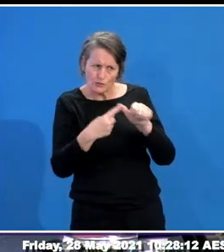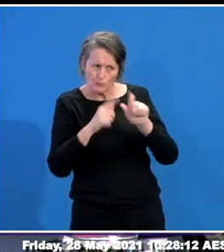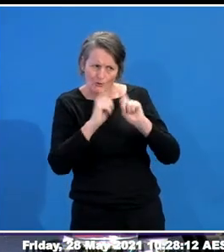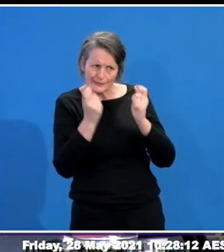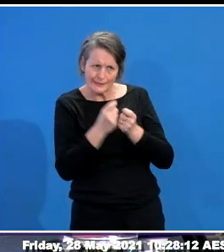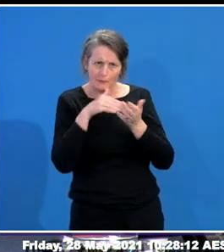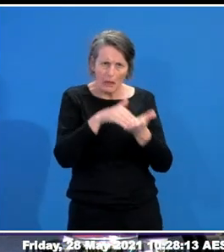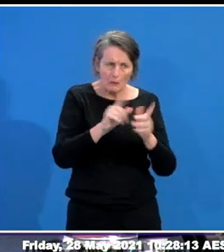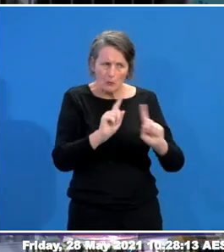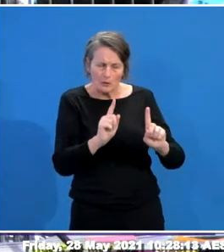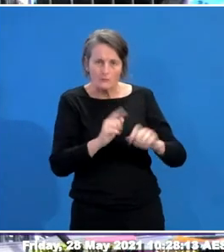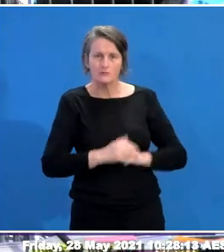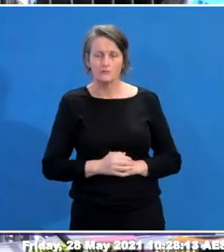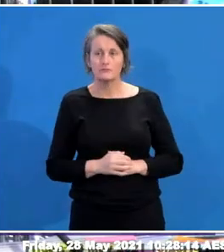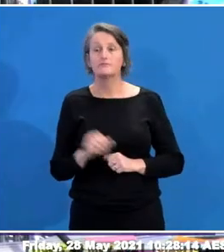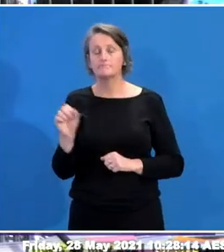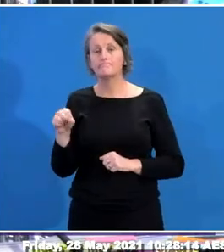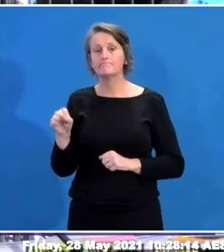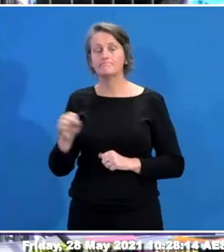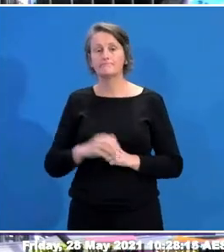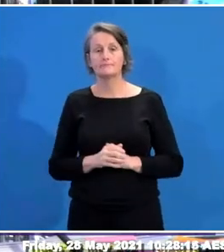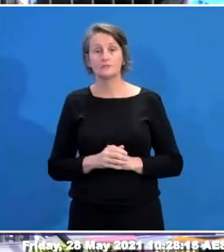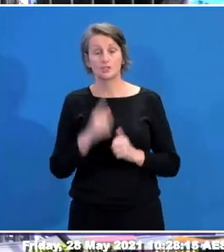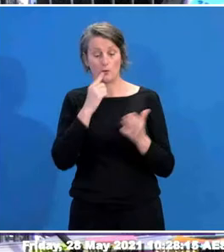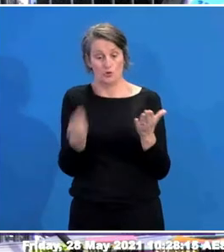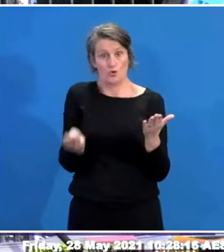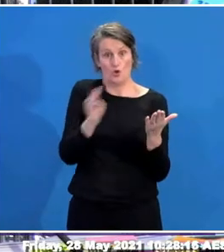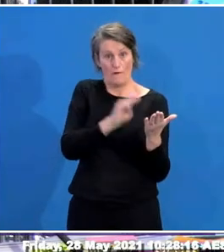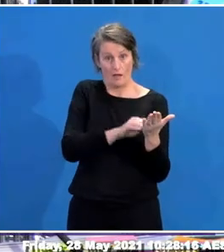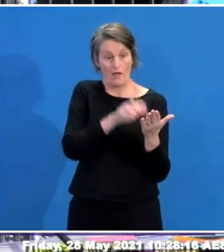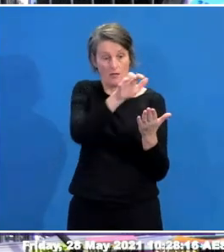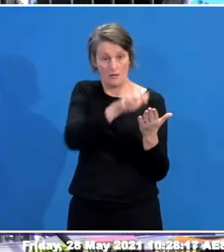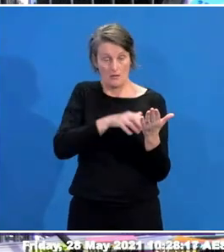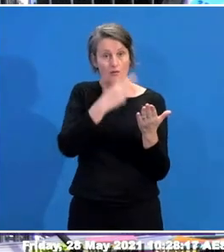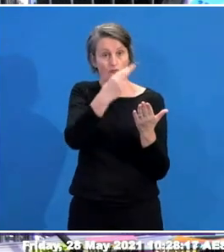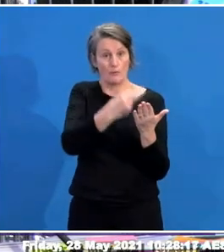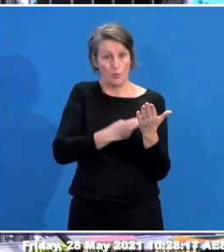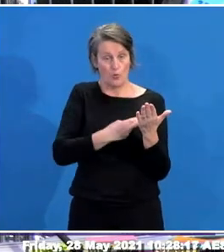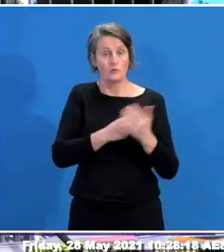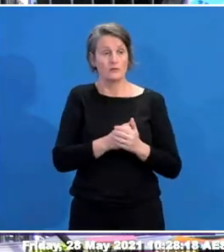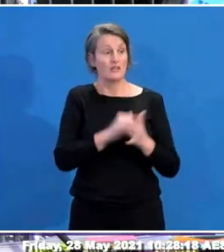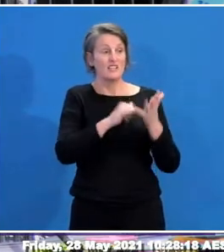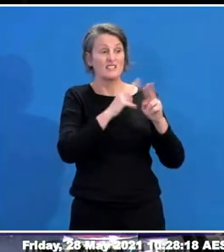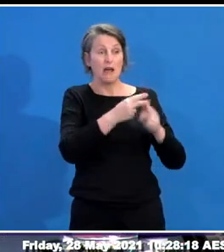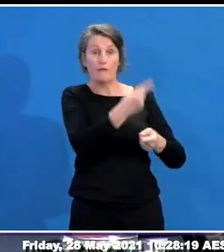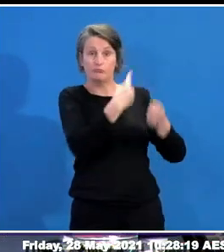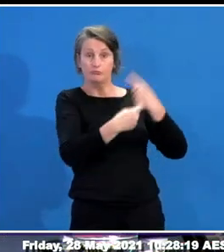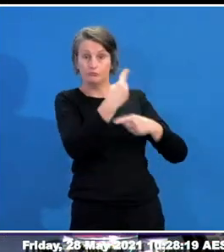Yes. On the following page she reproduces what she was told. Yes.